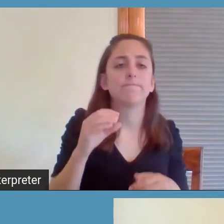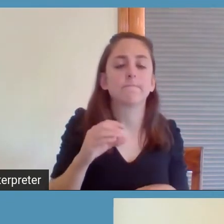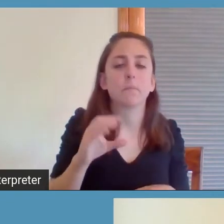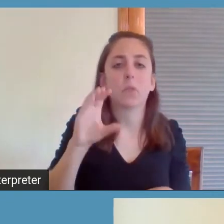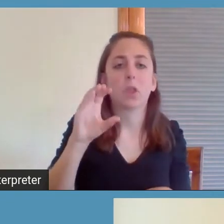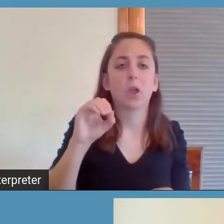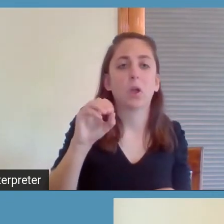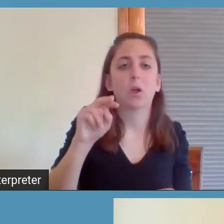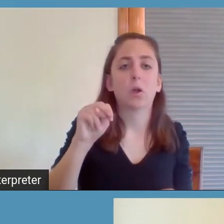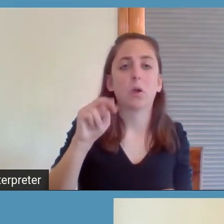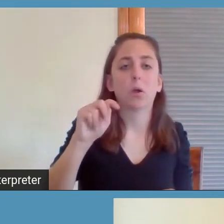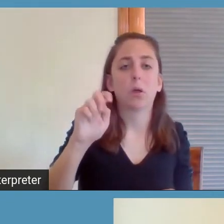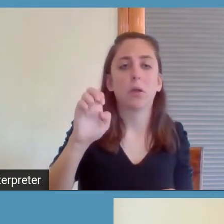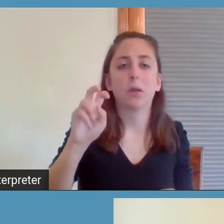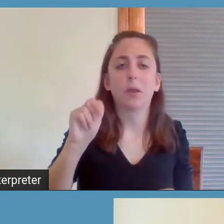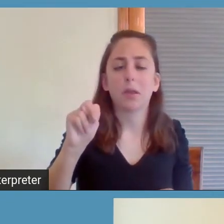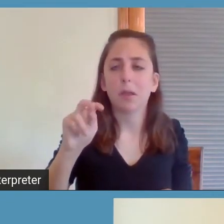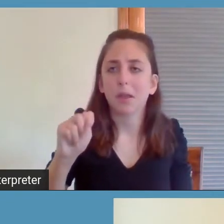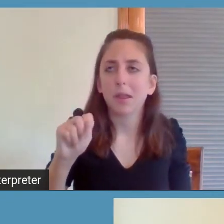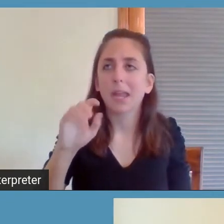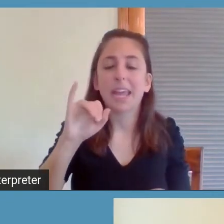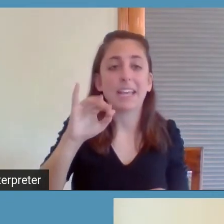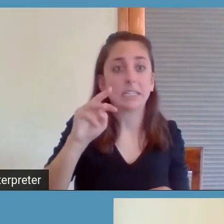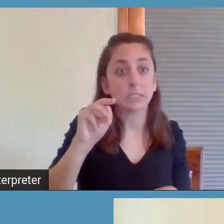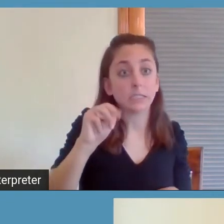institution or kunst matrix because it's licensed